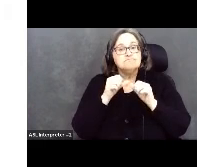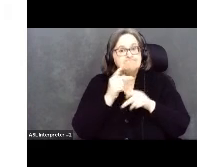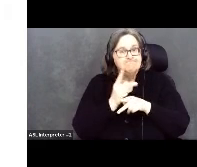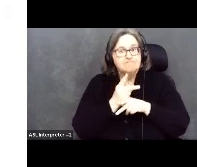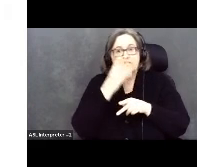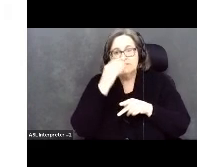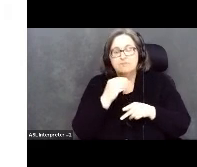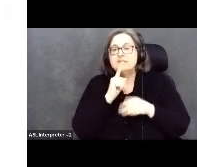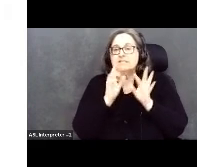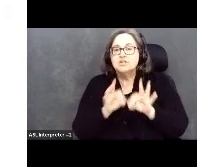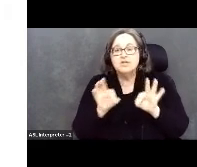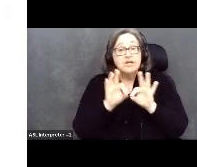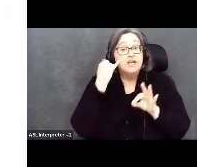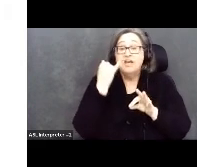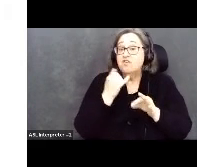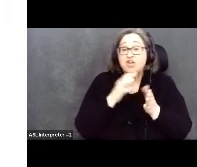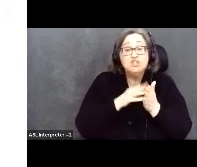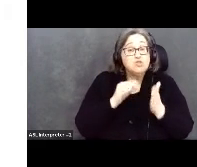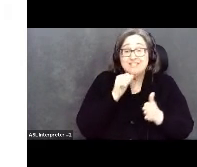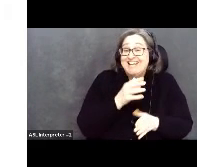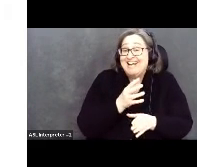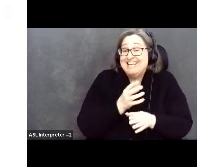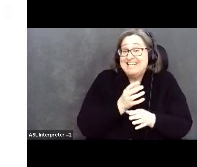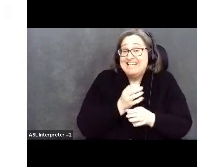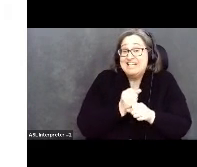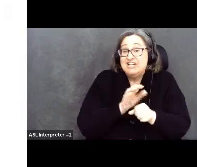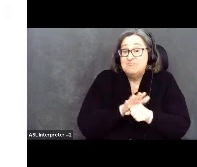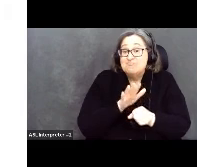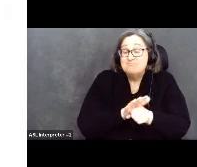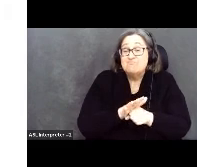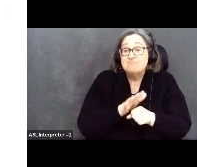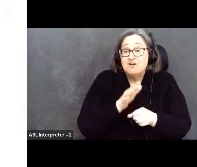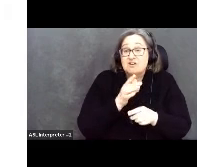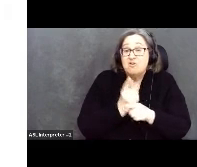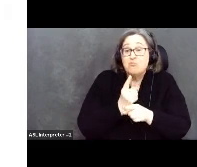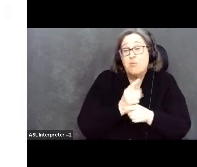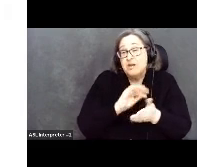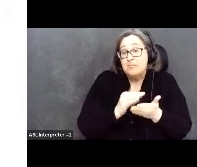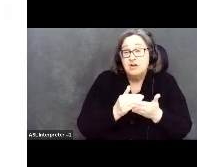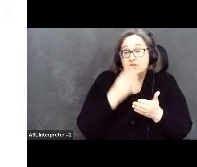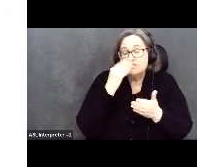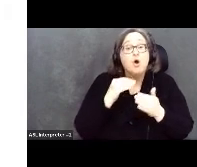if a student is not getting an appropriate amount of sleep or if they are getting too much sleep and